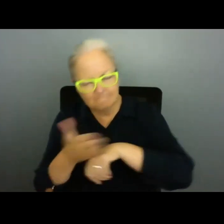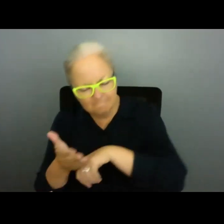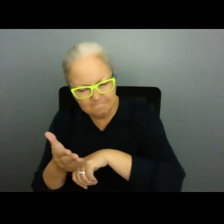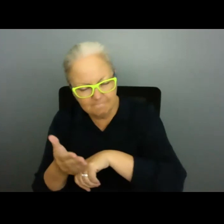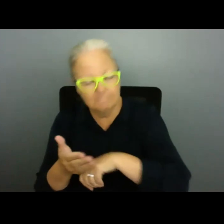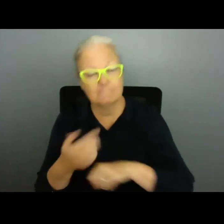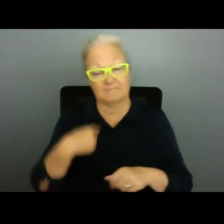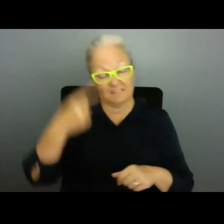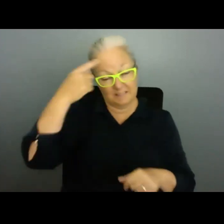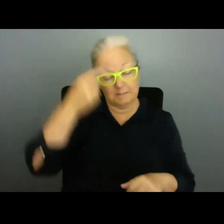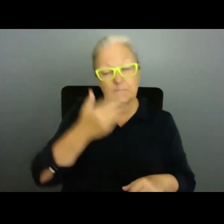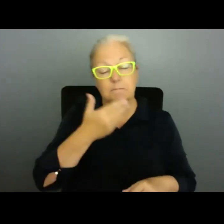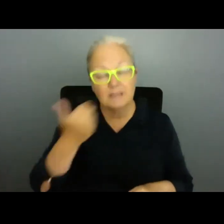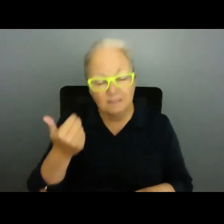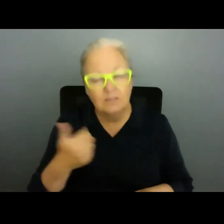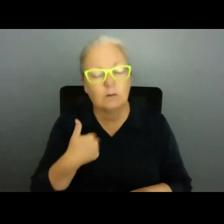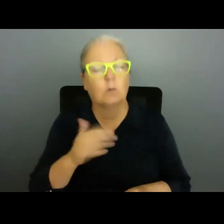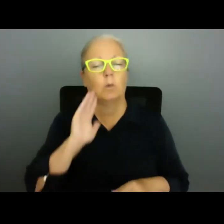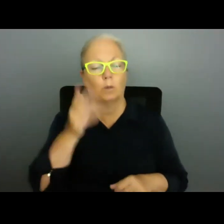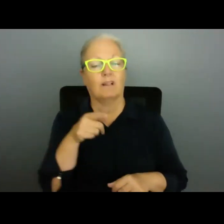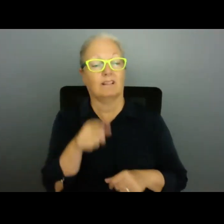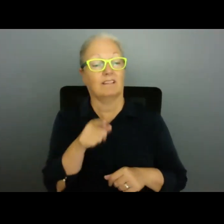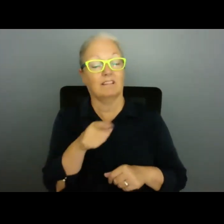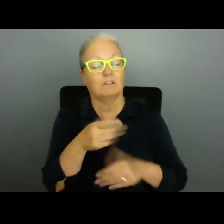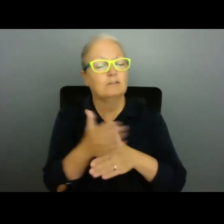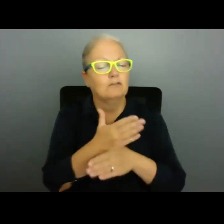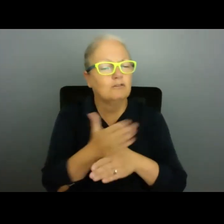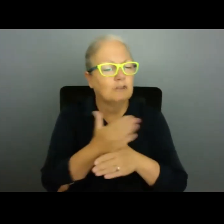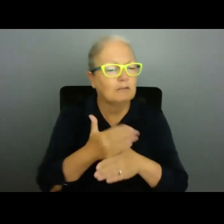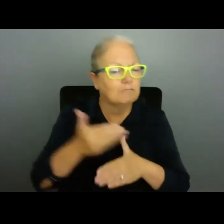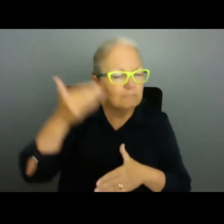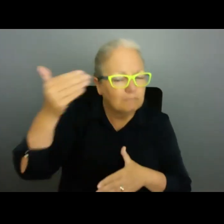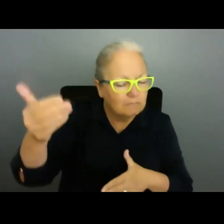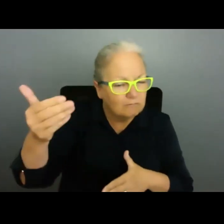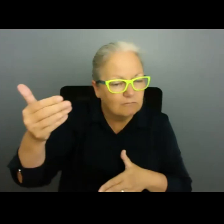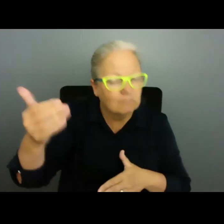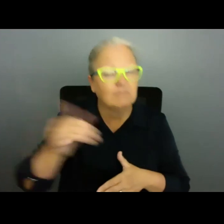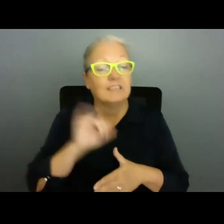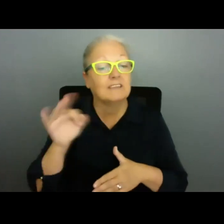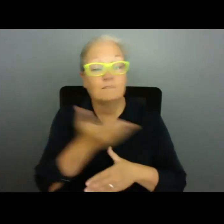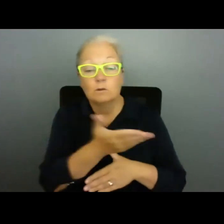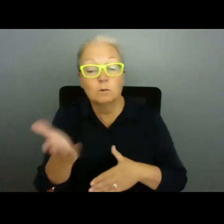that we will be sharing the recording and uh if there are any questions that uh participants want